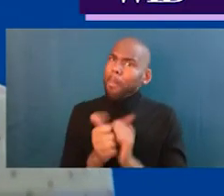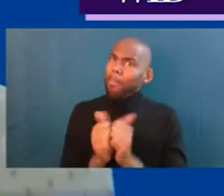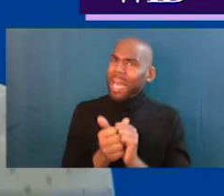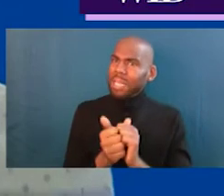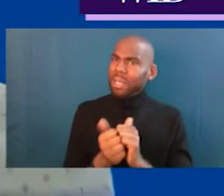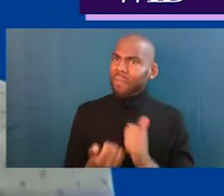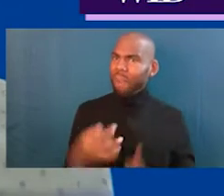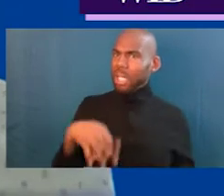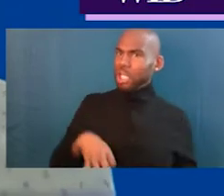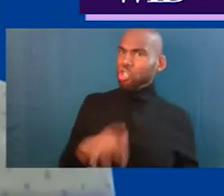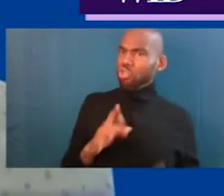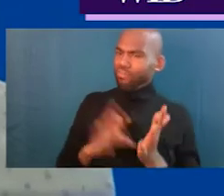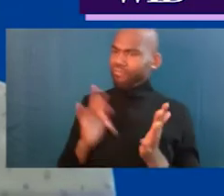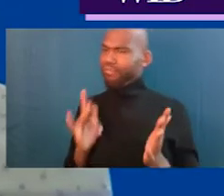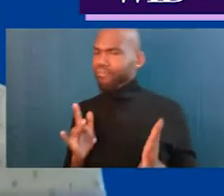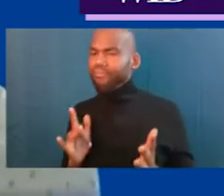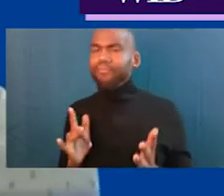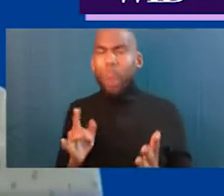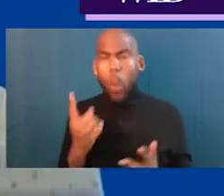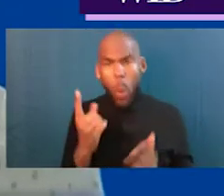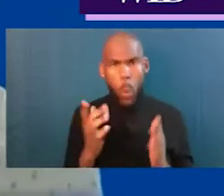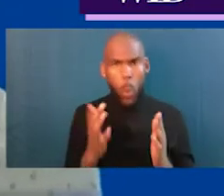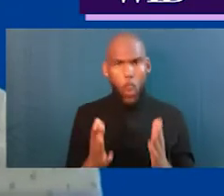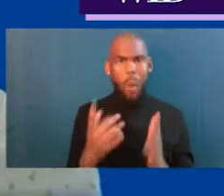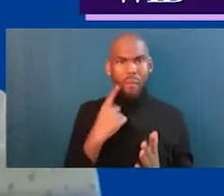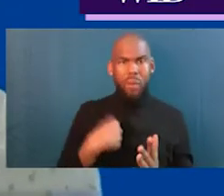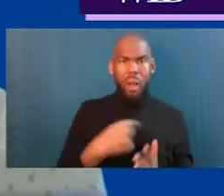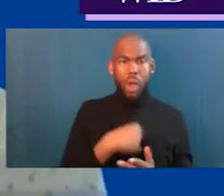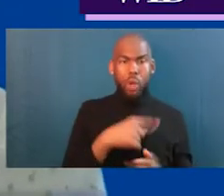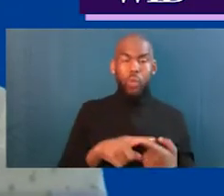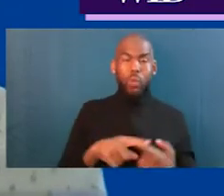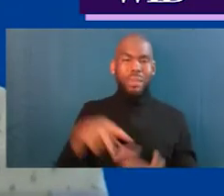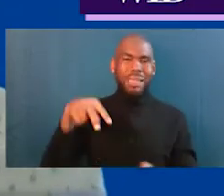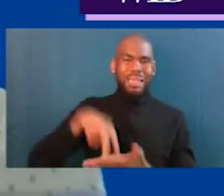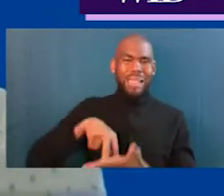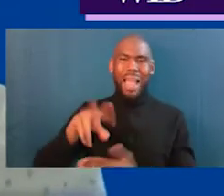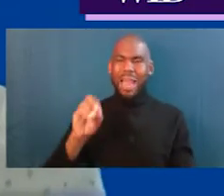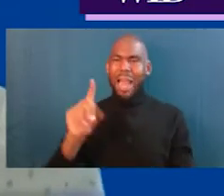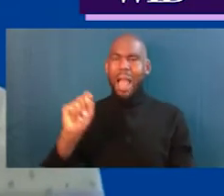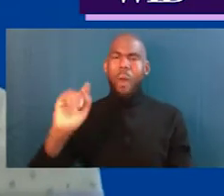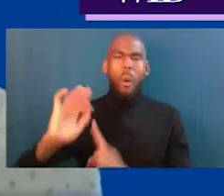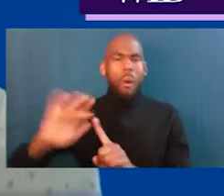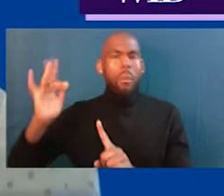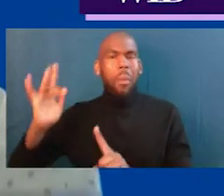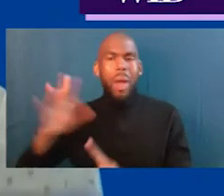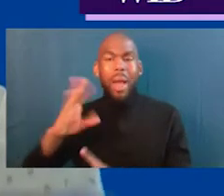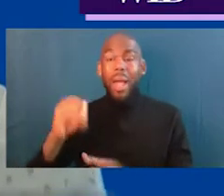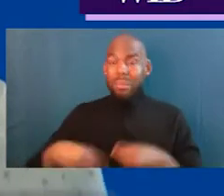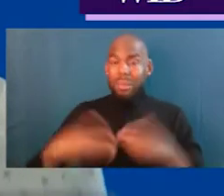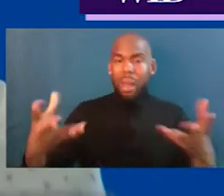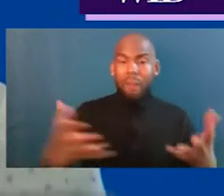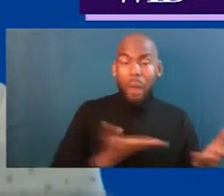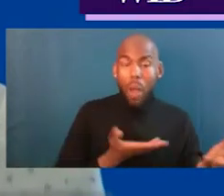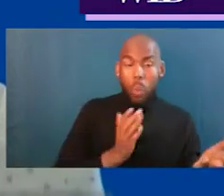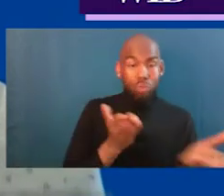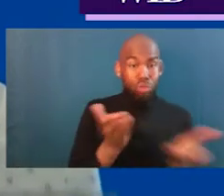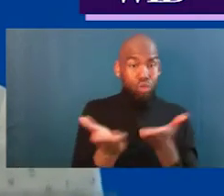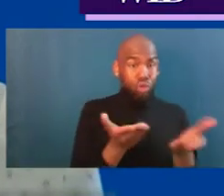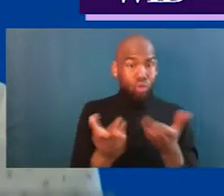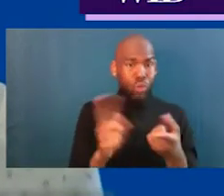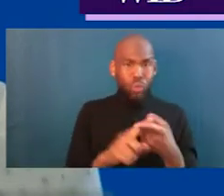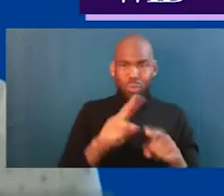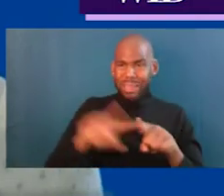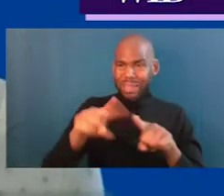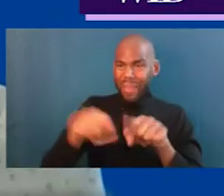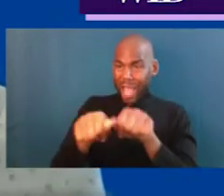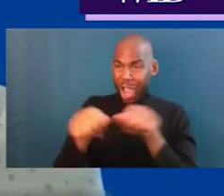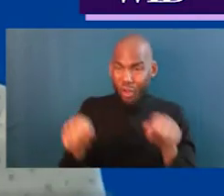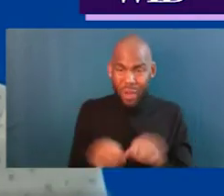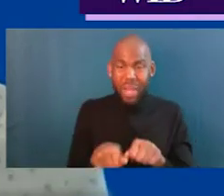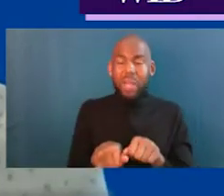specifically in our space. It is one way for us to stand out and deliver our services to areas of the marketplace that